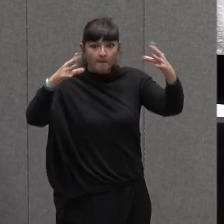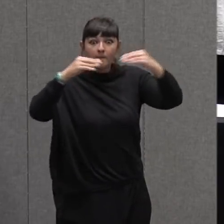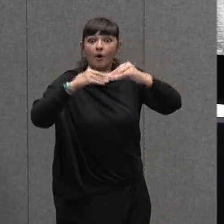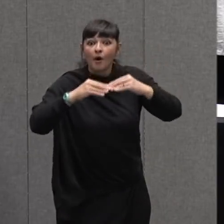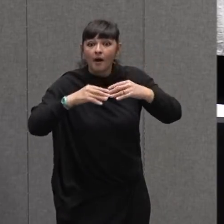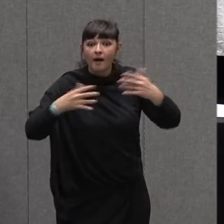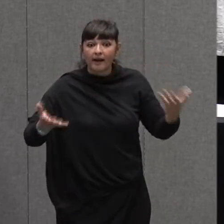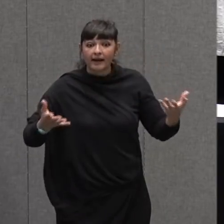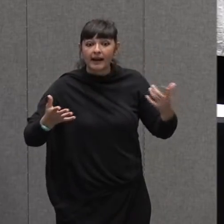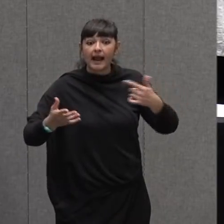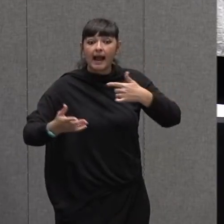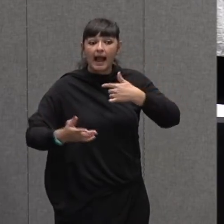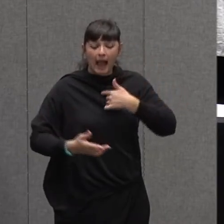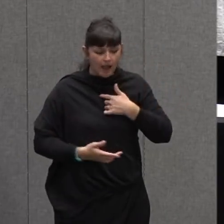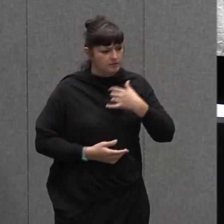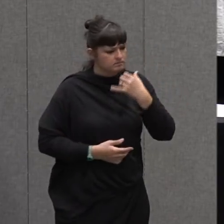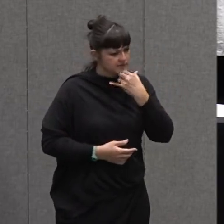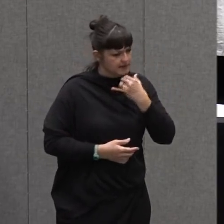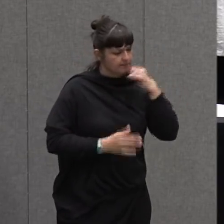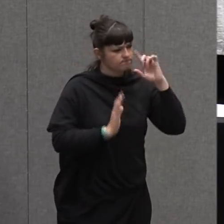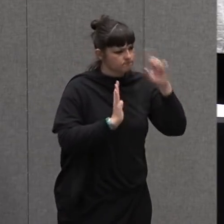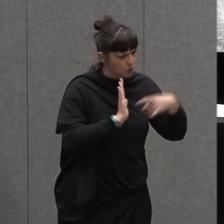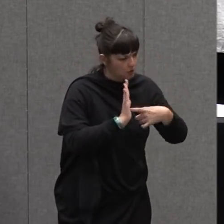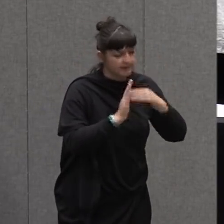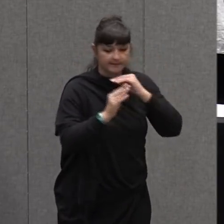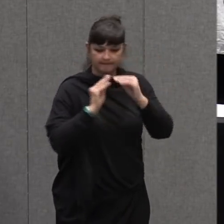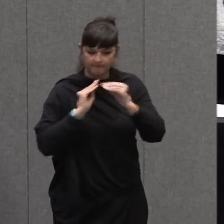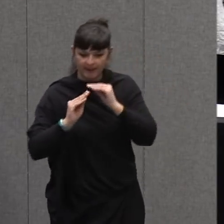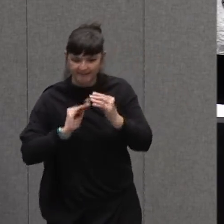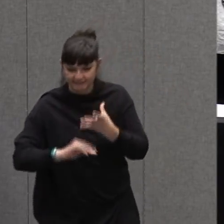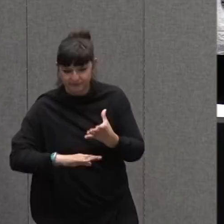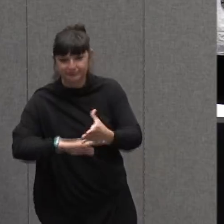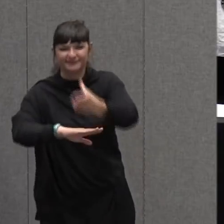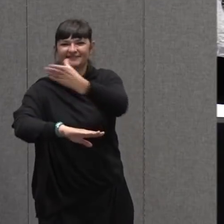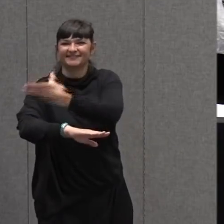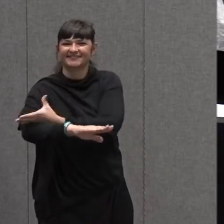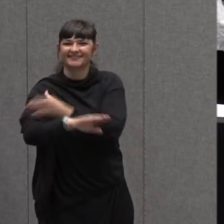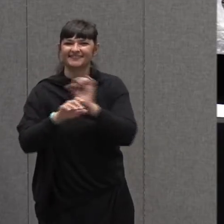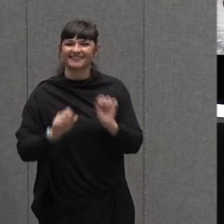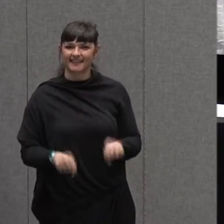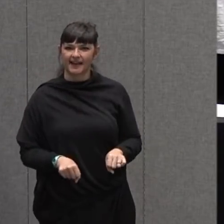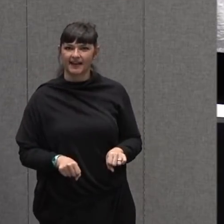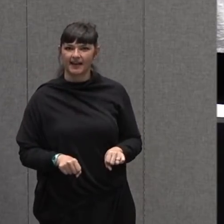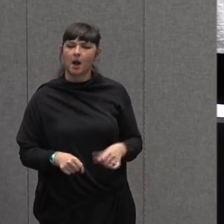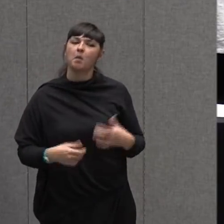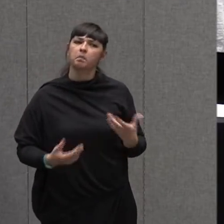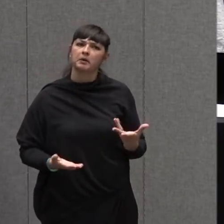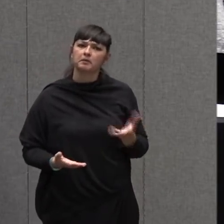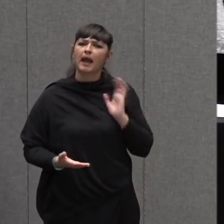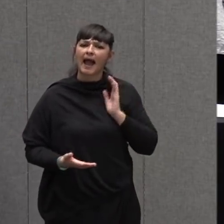we fixed it and then went on. Yeah, and it may not have been in the best rhythm but it worked, we did think about it